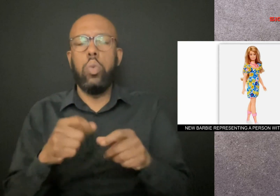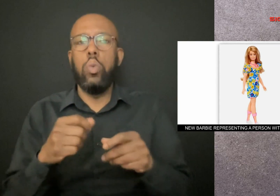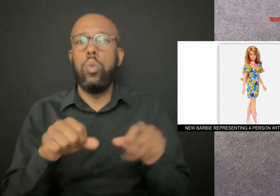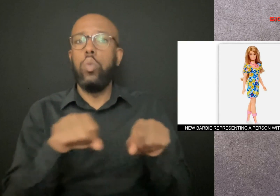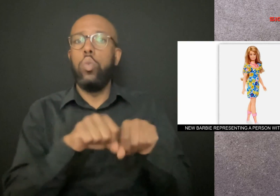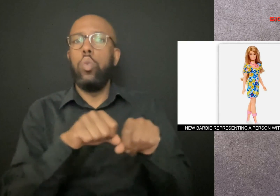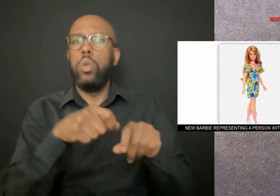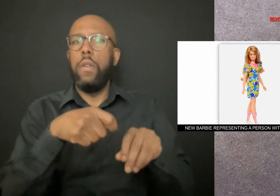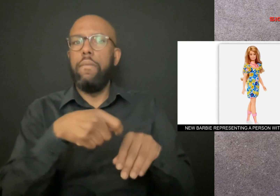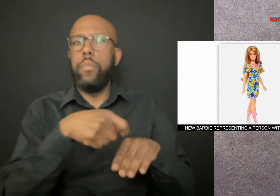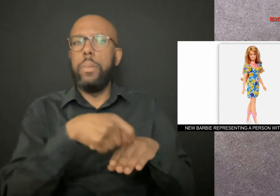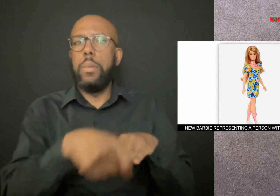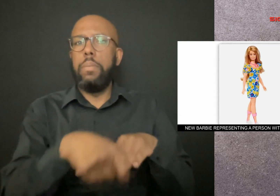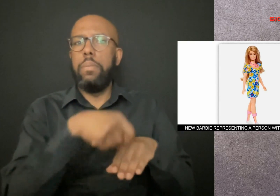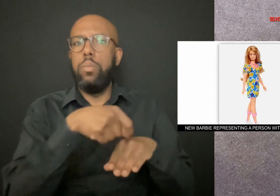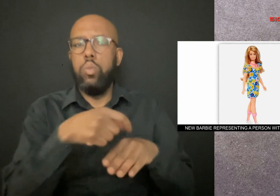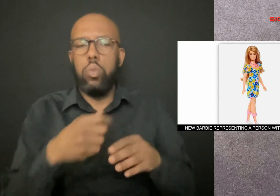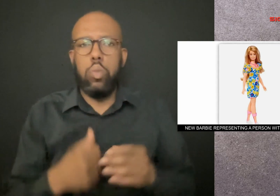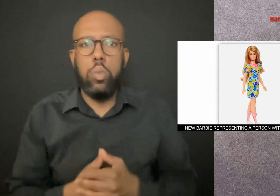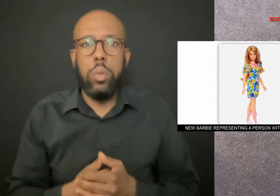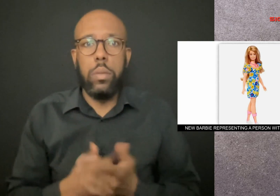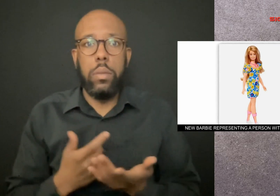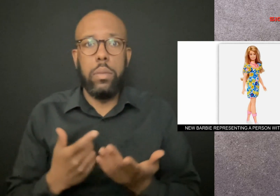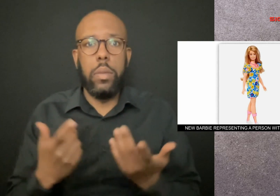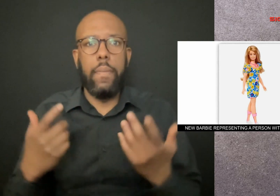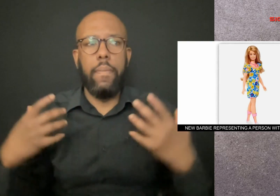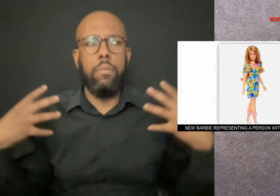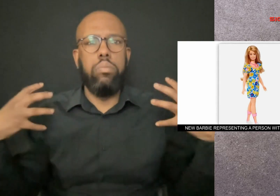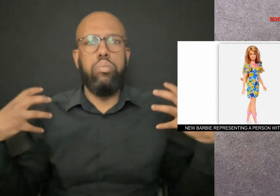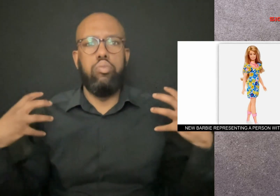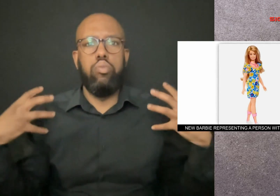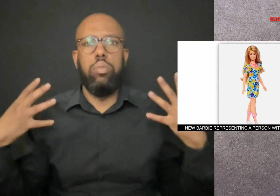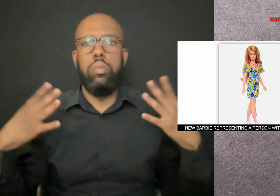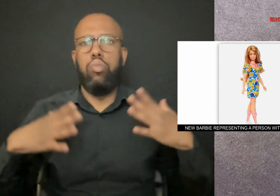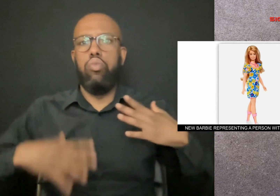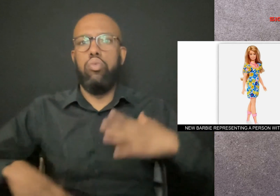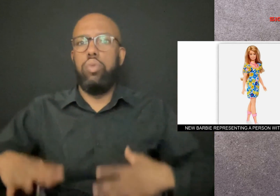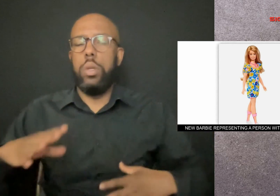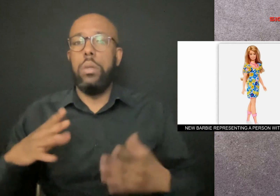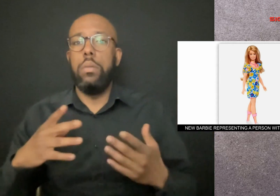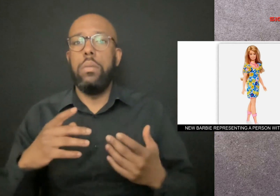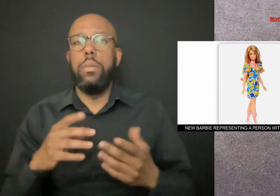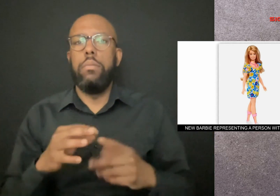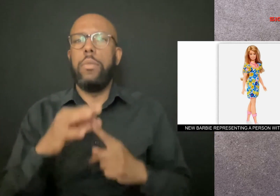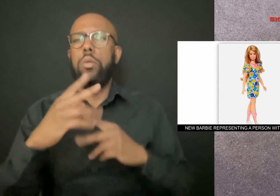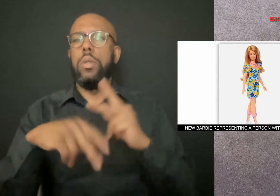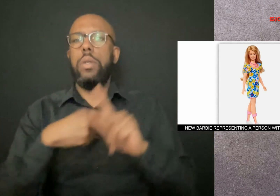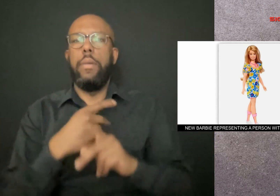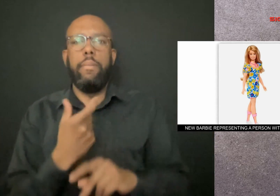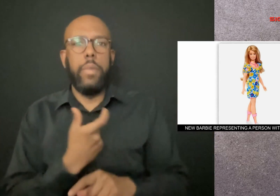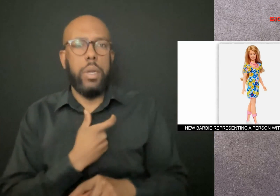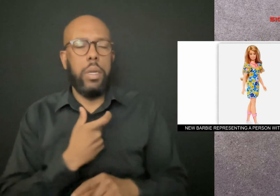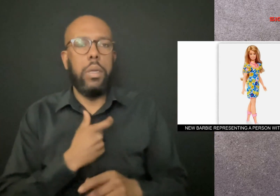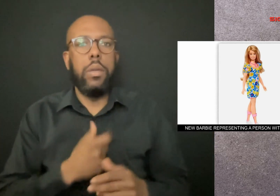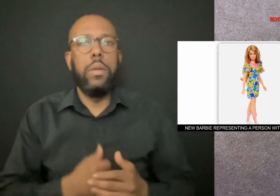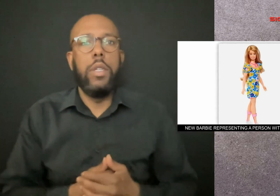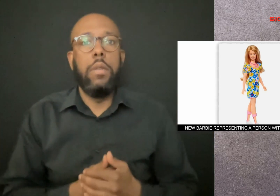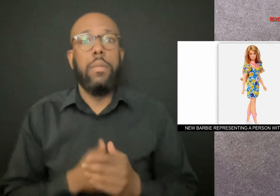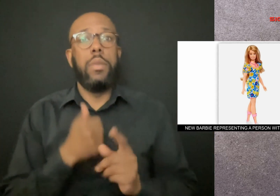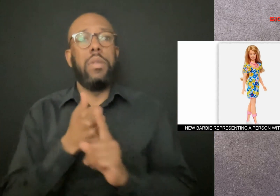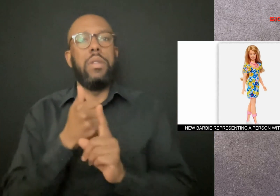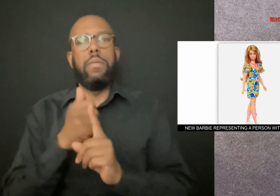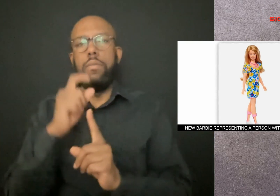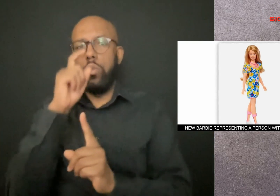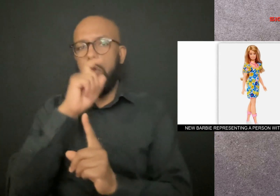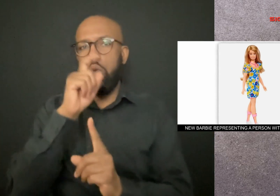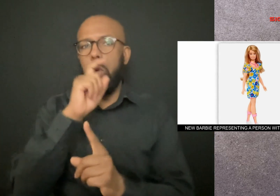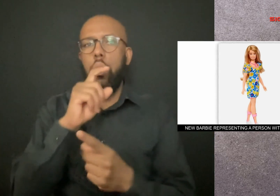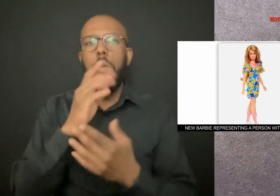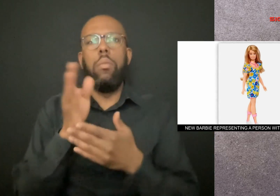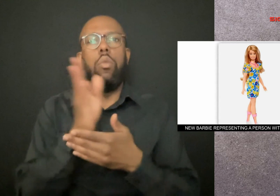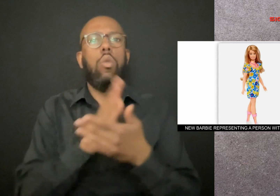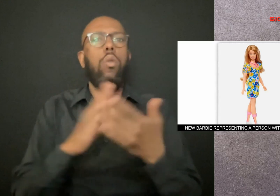she is wearing a pink ankle foot orthotics zip sneakers a puff sleeve dress and a special